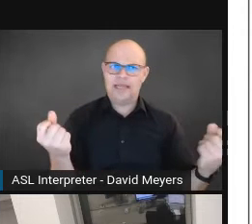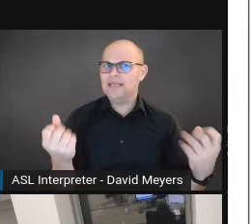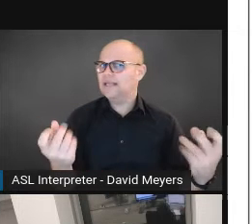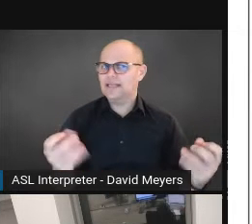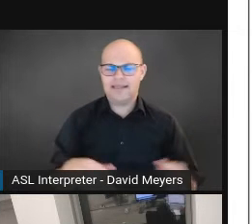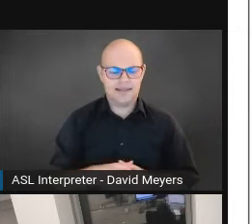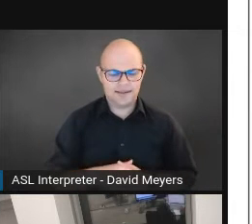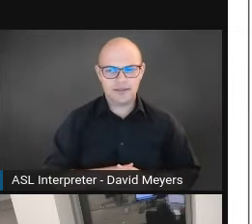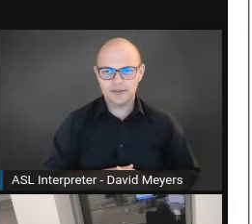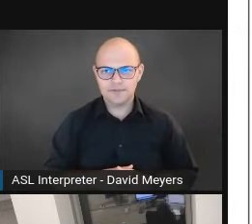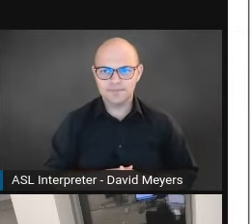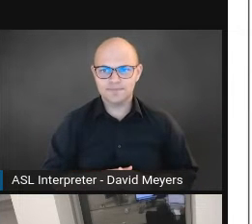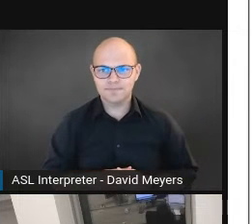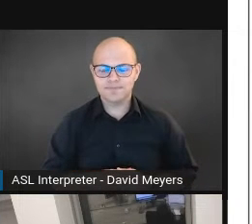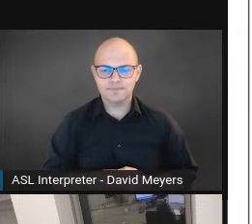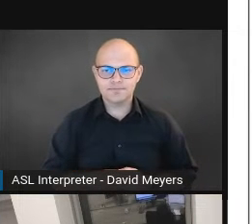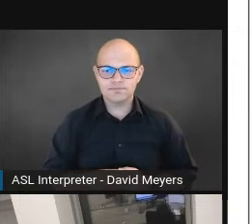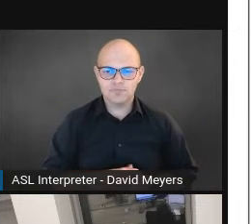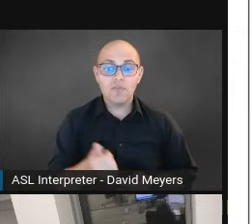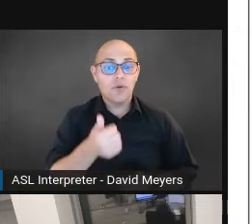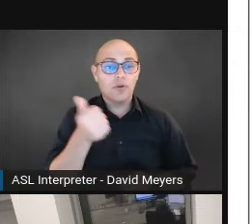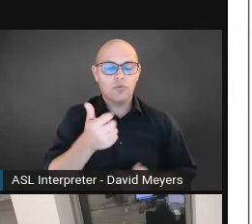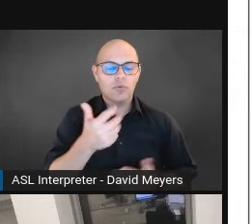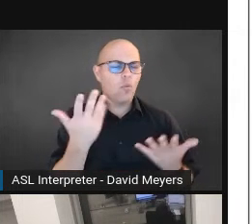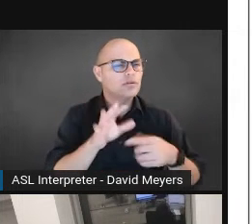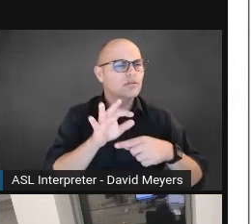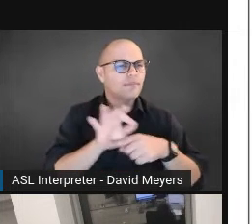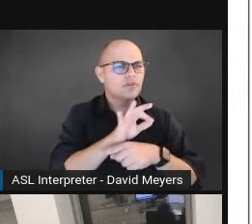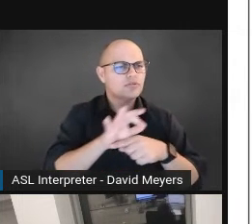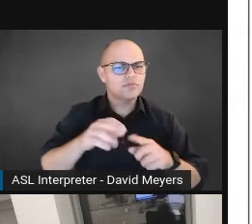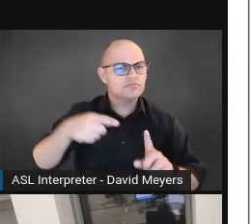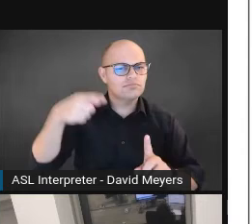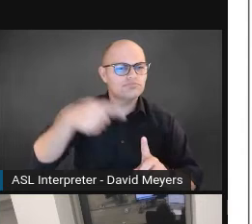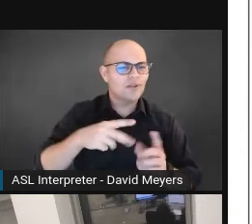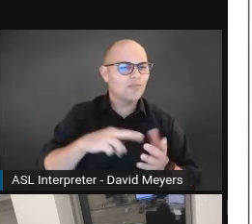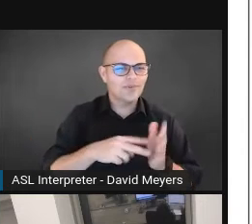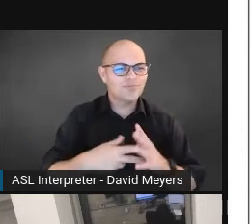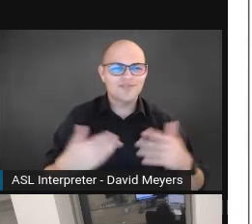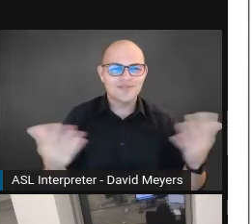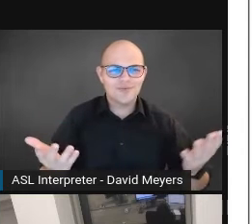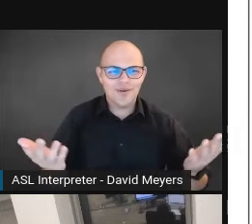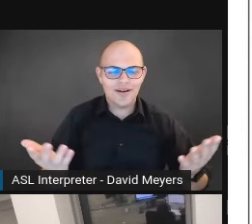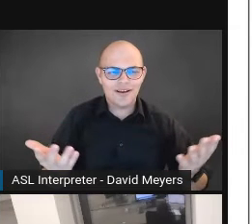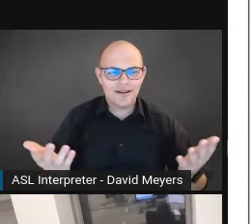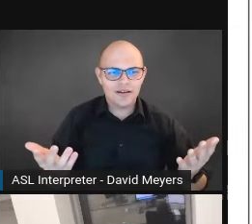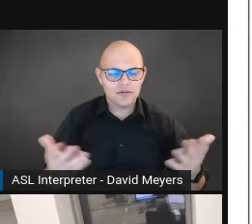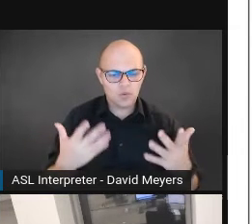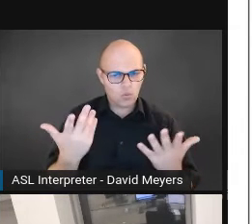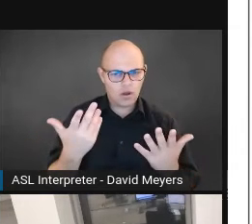Another thing, what are its functions when we are testing a plugin. Another question is, what are the toolbar's functions,